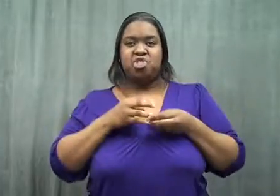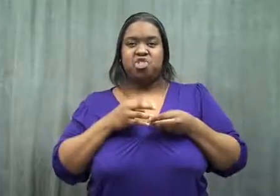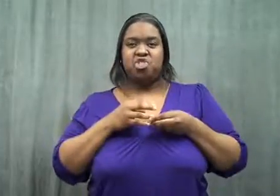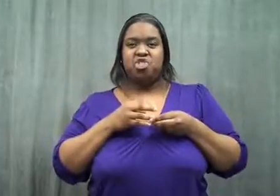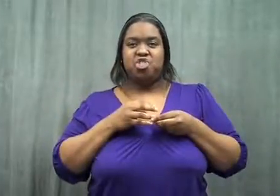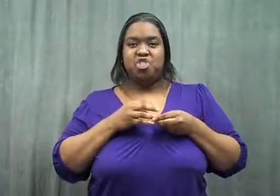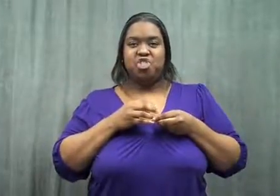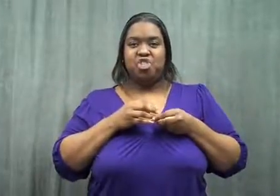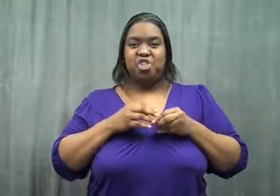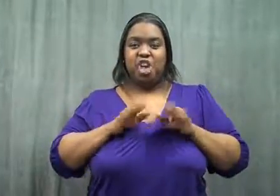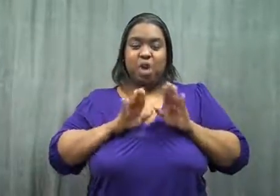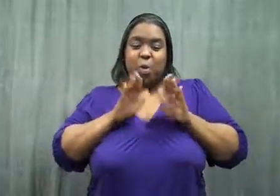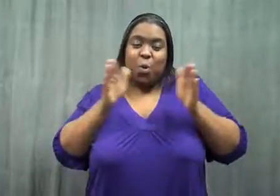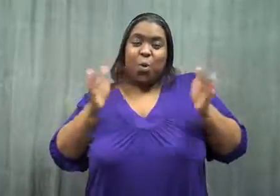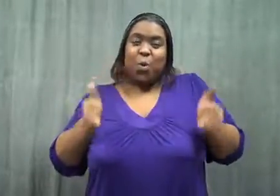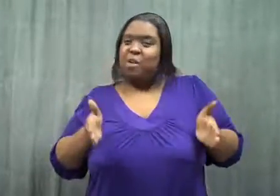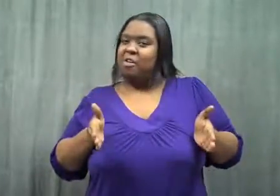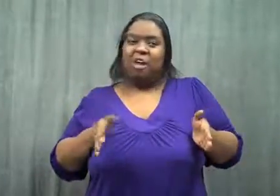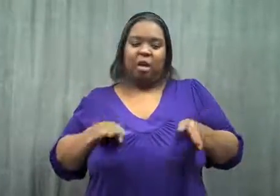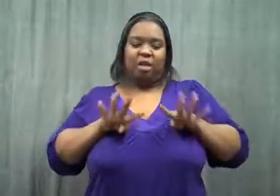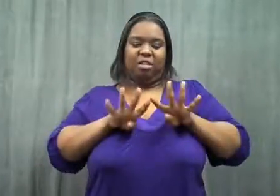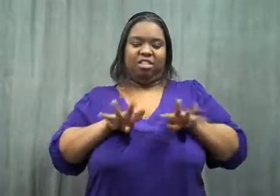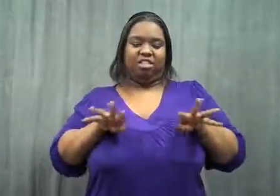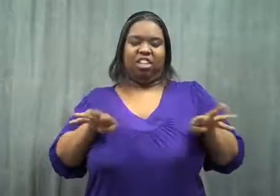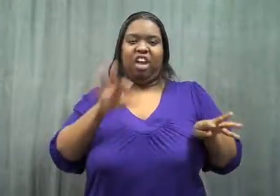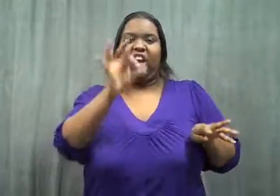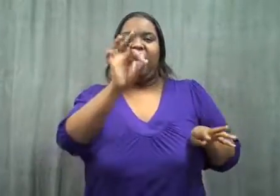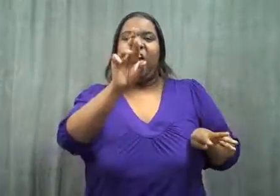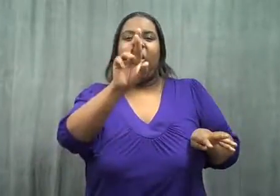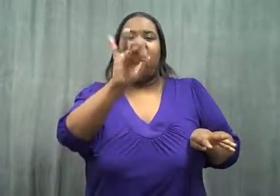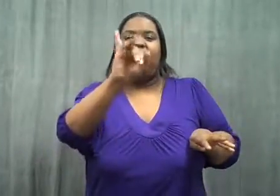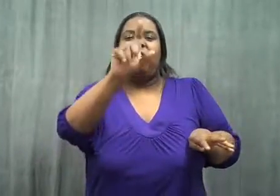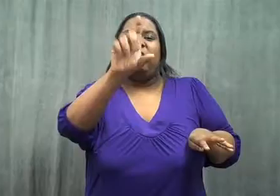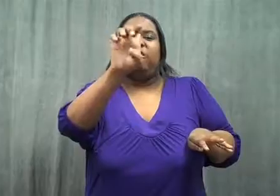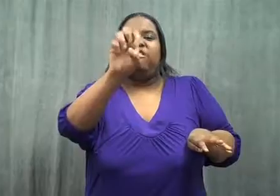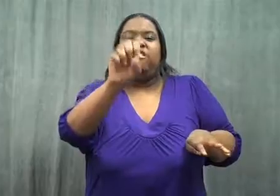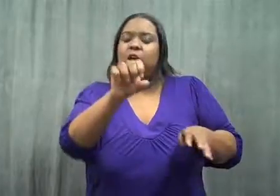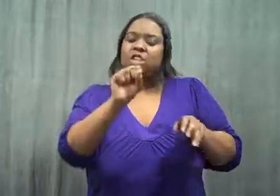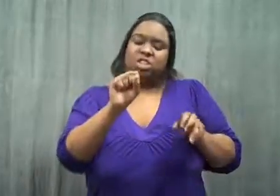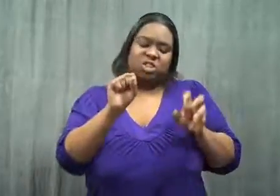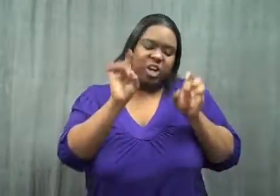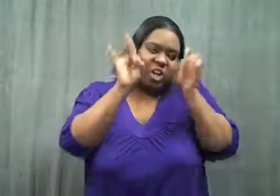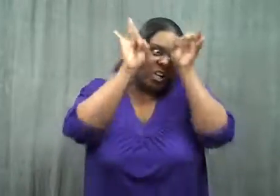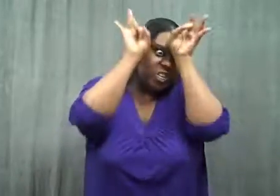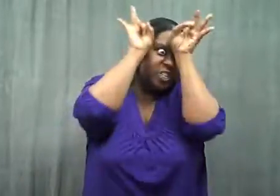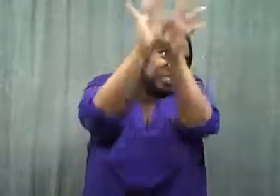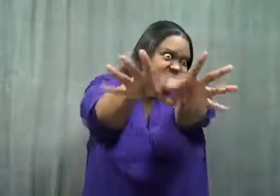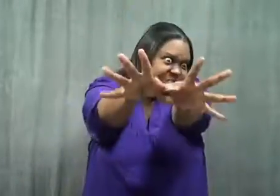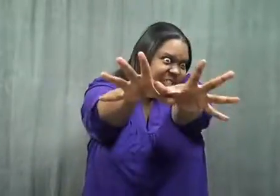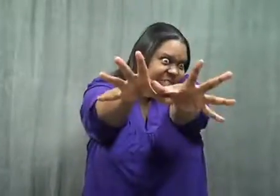It wasn't smooth. It was frilly, which I hated!